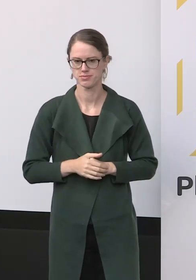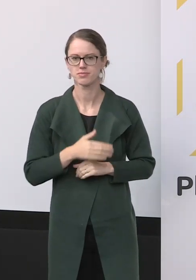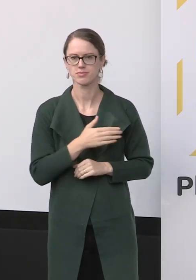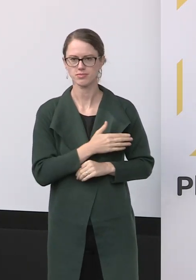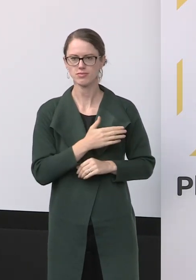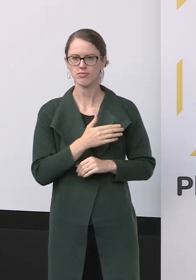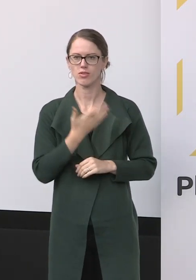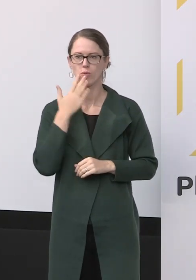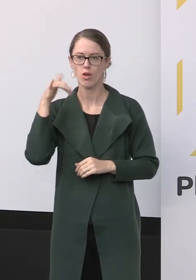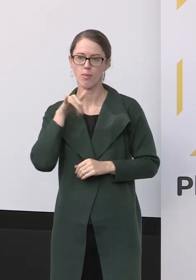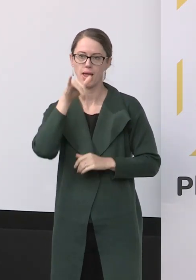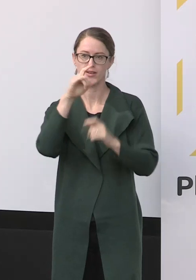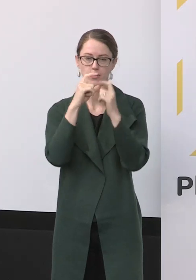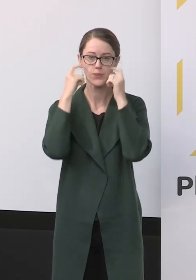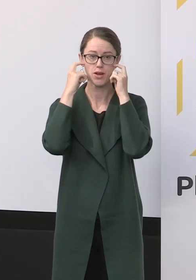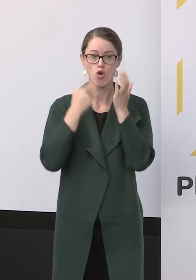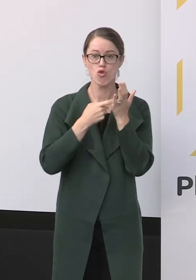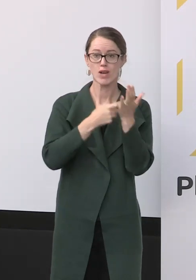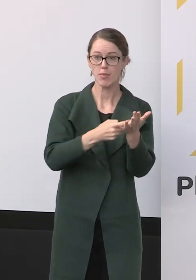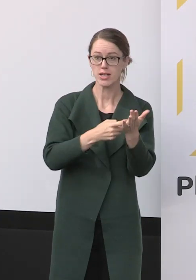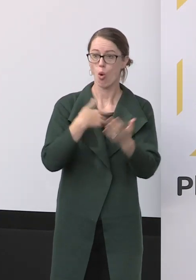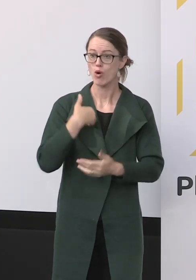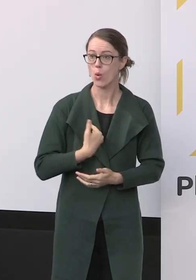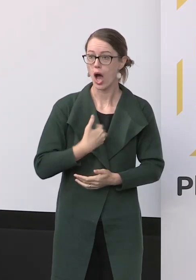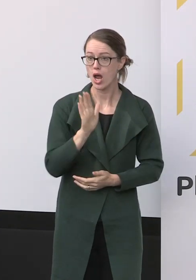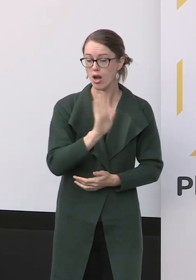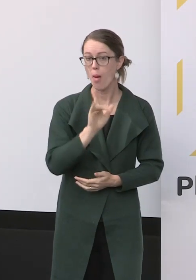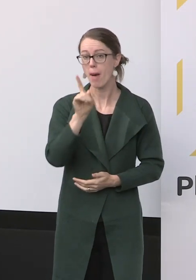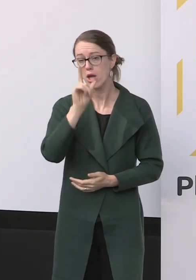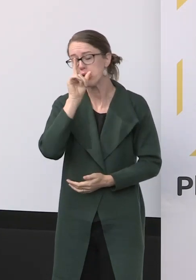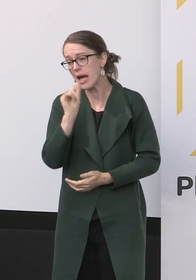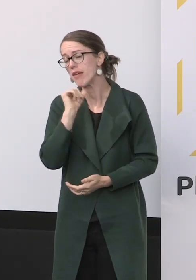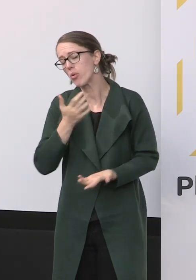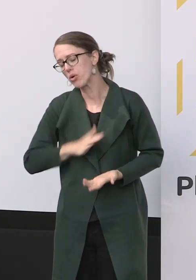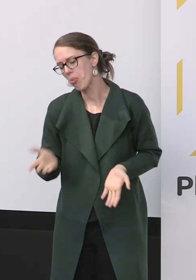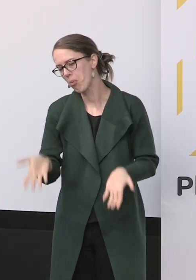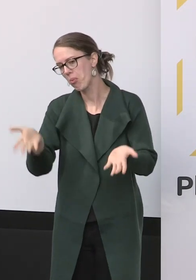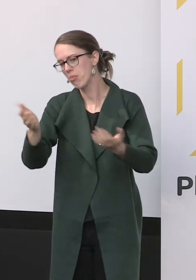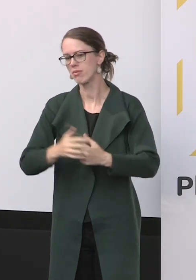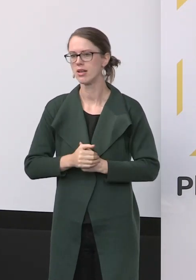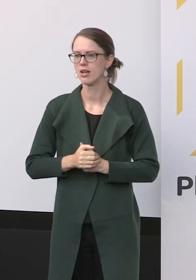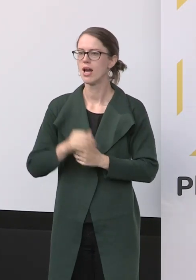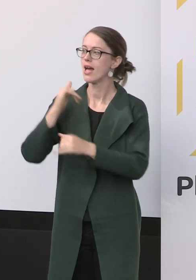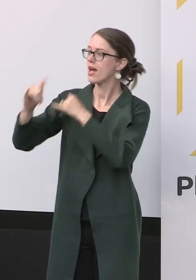that we're aiming for? The advice around face masks for air travel is they are neither